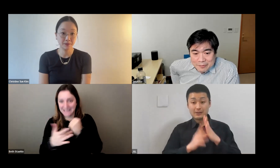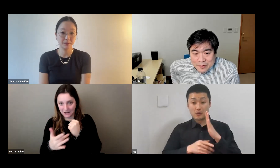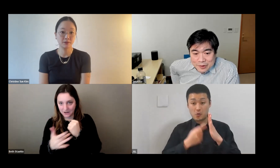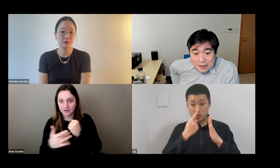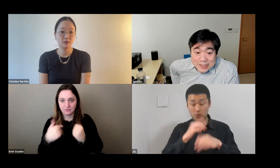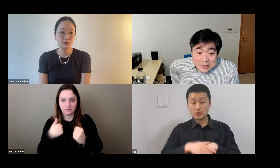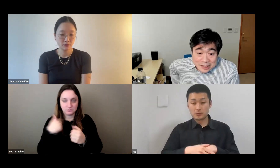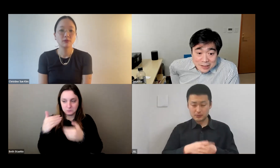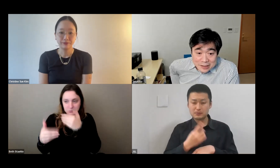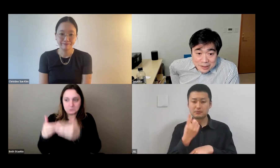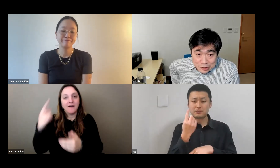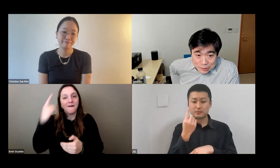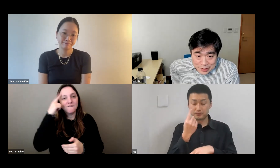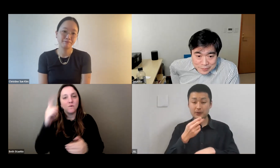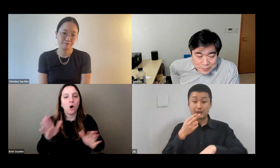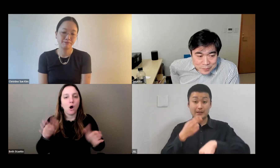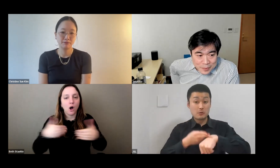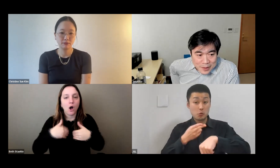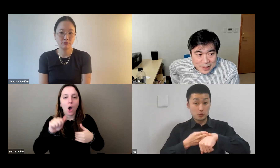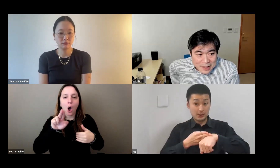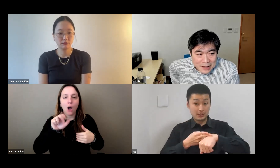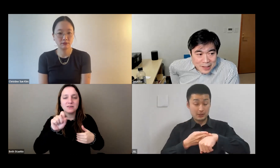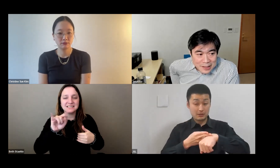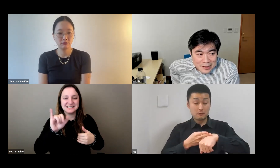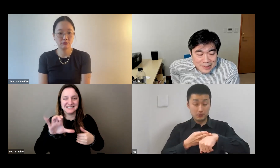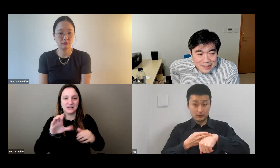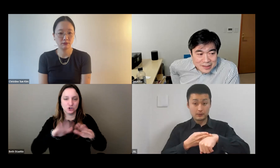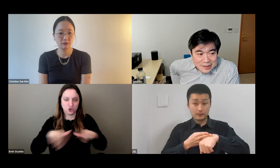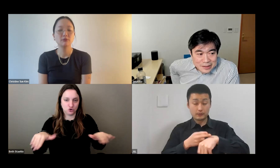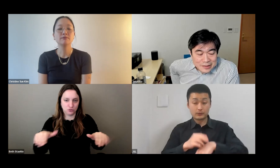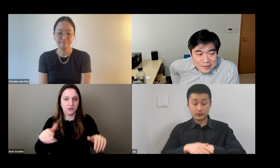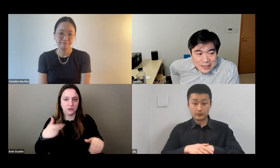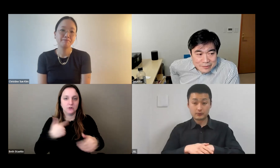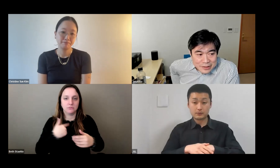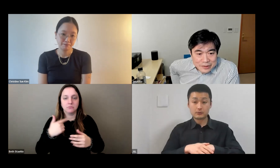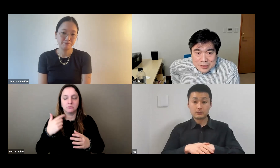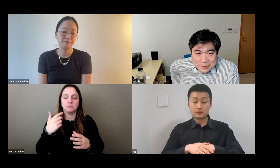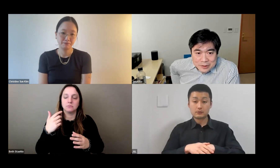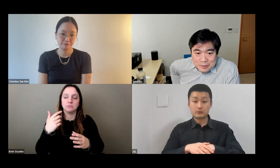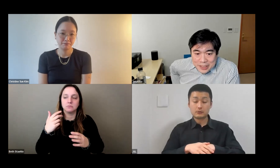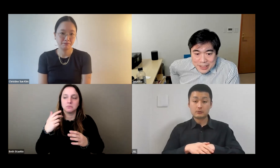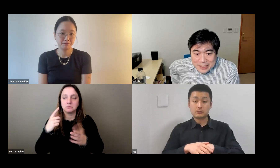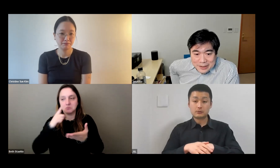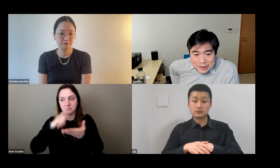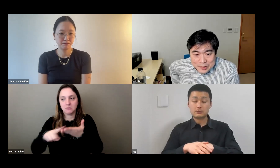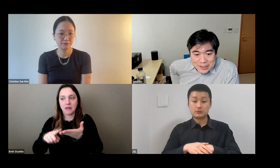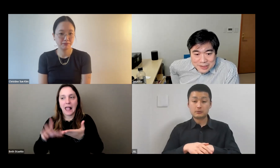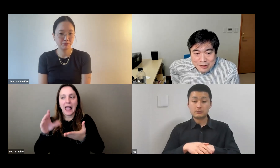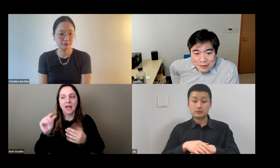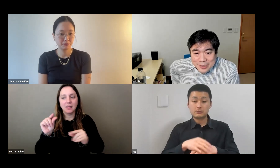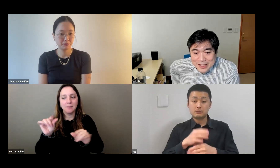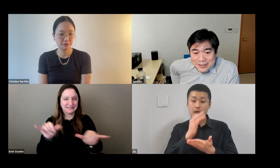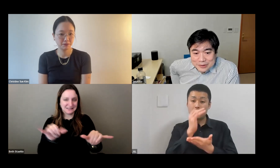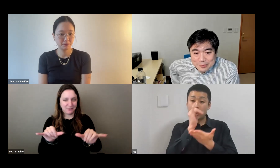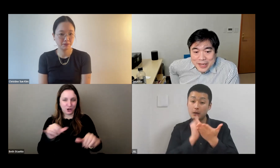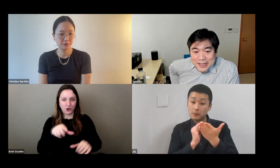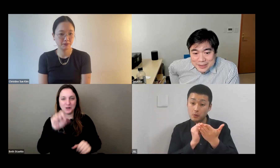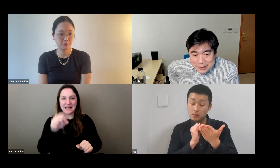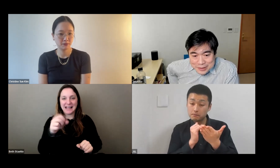for autistic children and in a very similar way, you see all kinds of biases